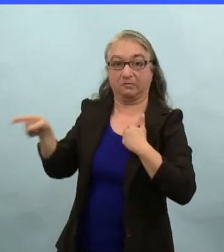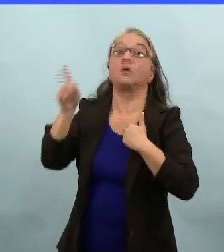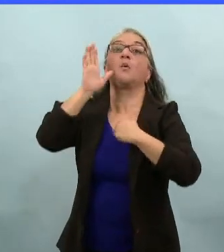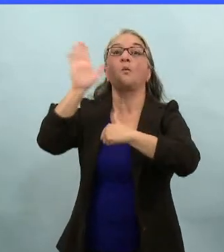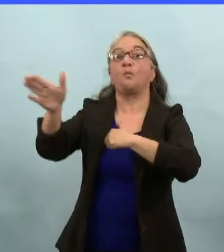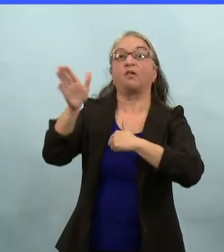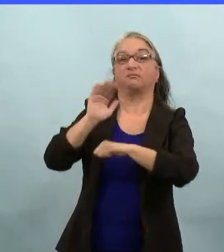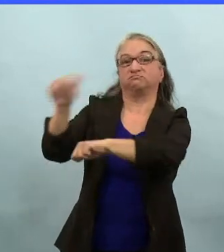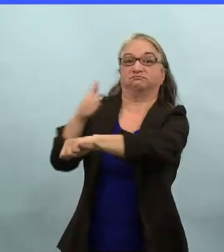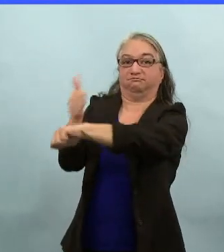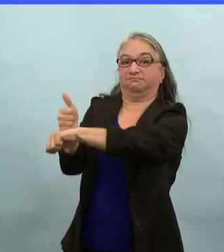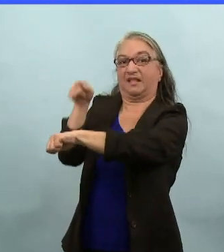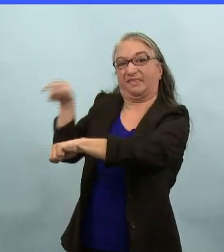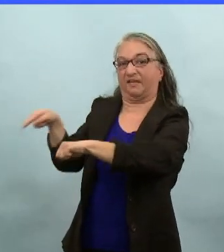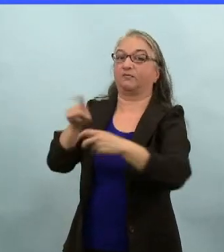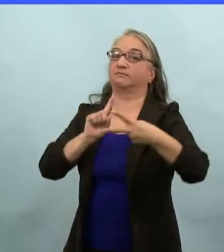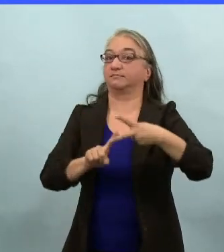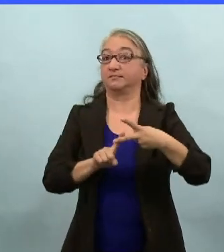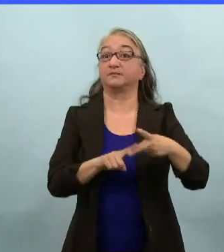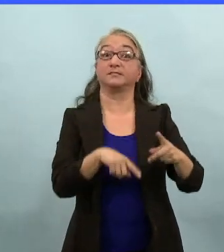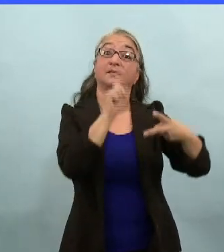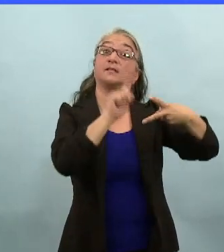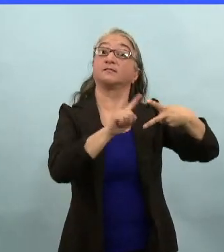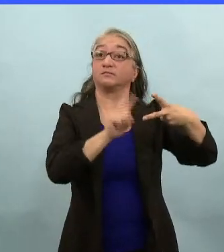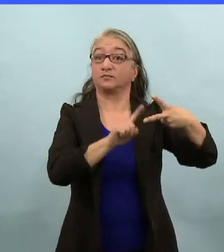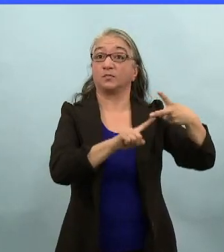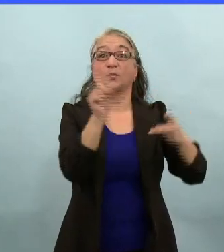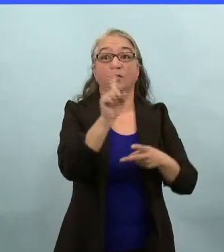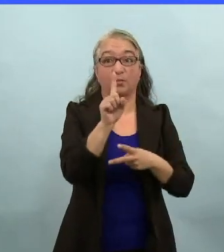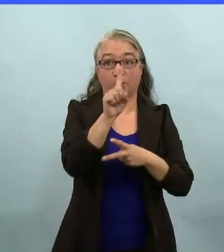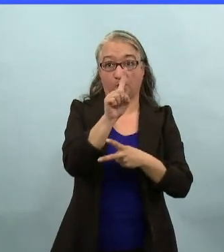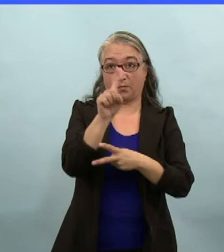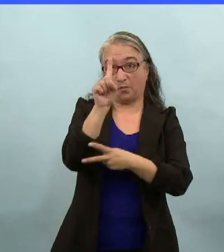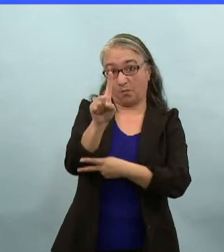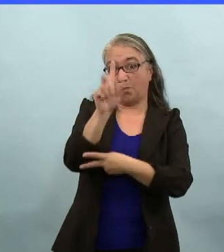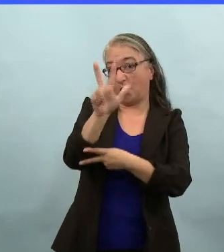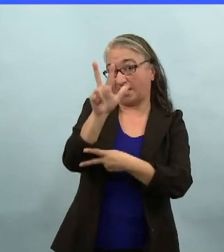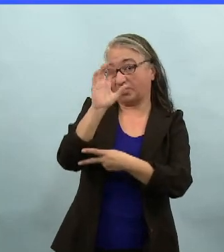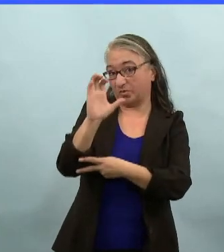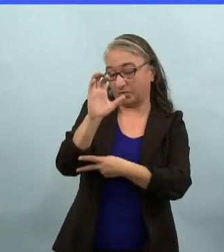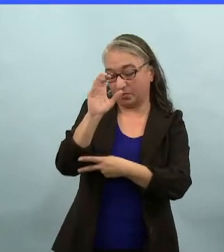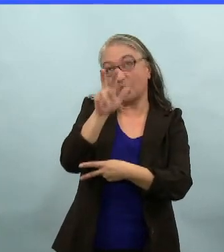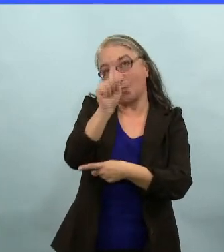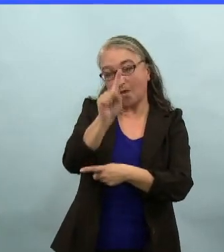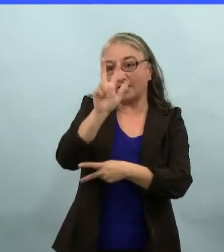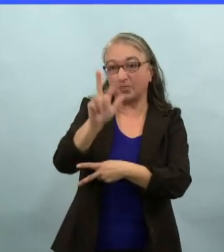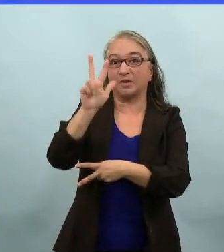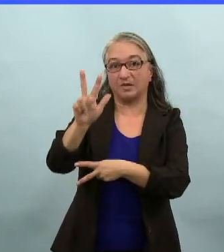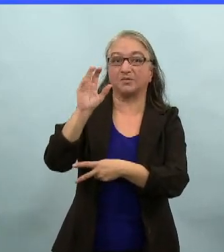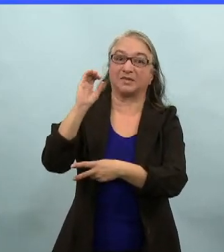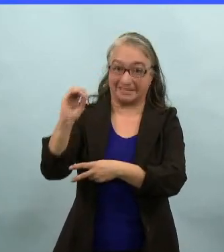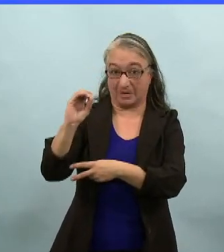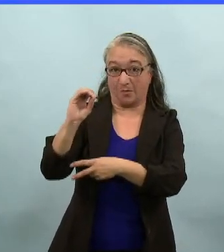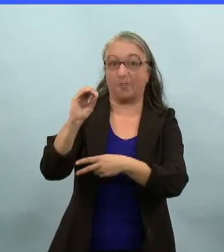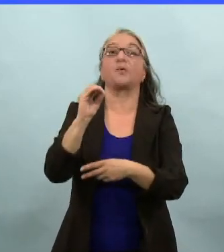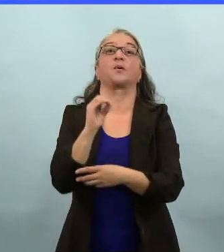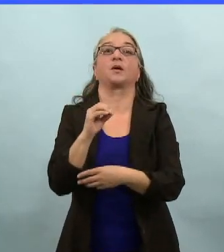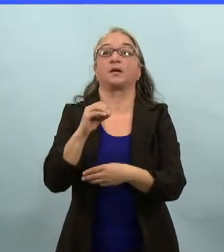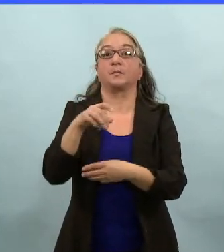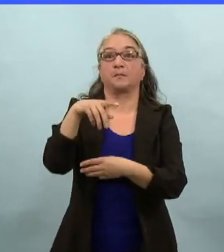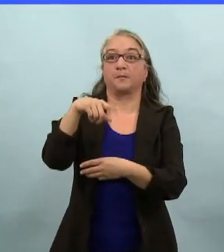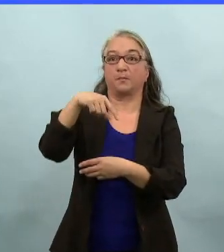the second new site is located at 1300 redonda and will offer pcr tests only to eligible manitobans